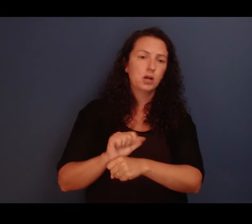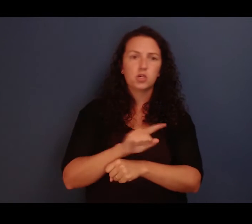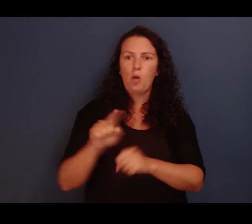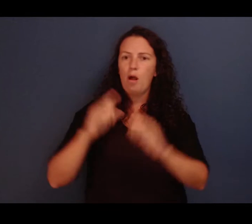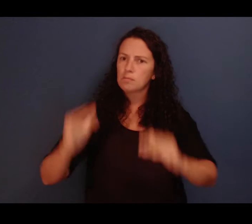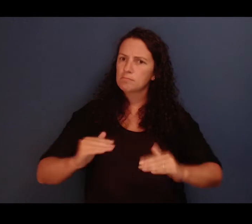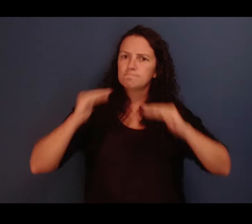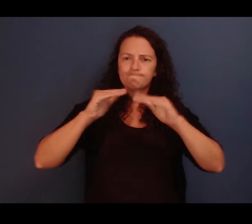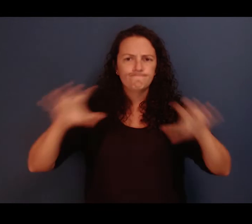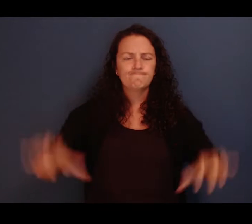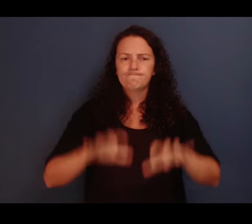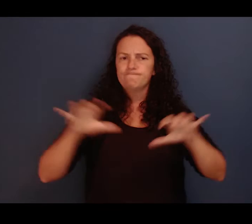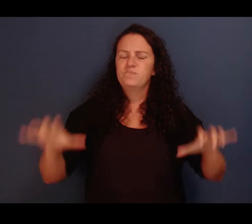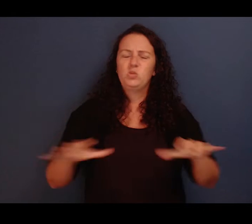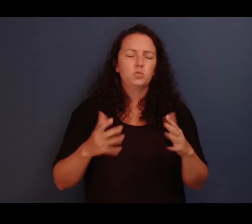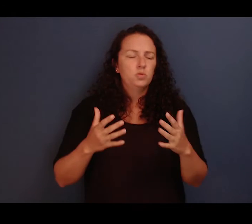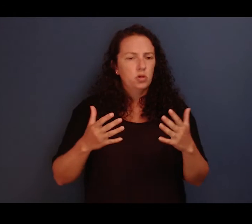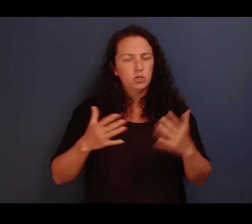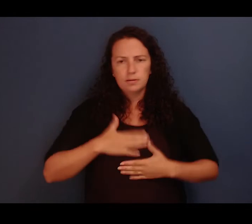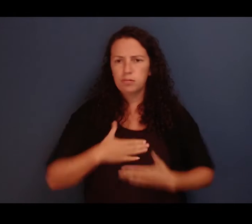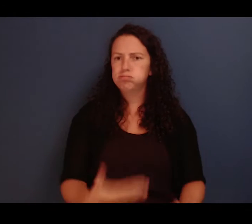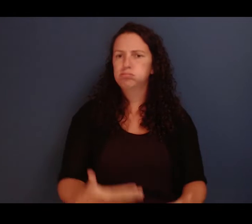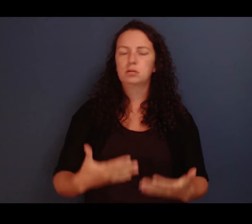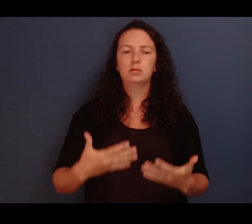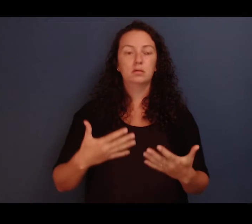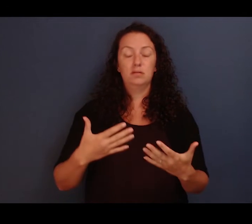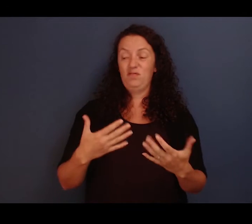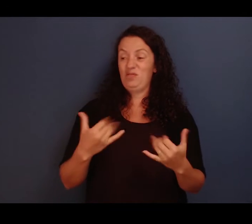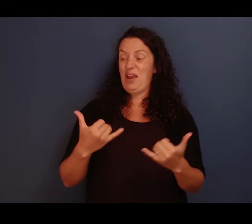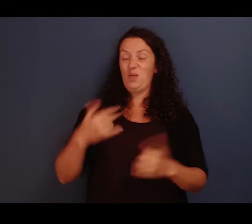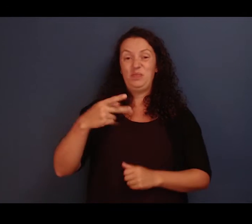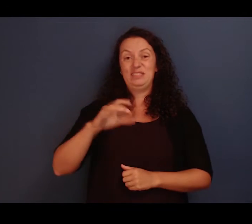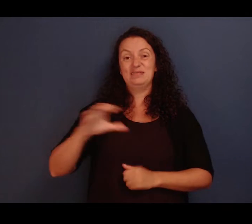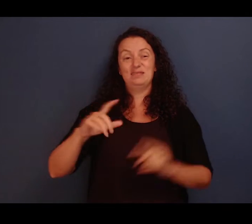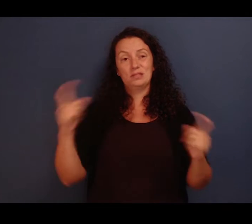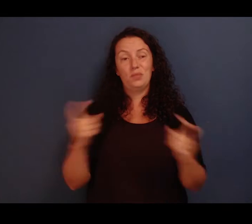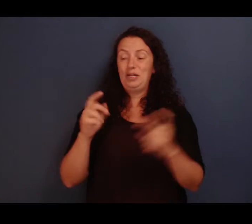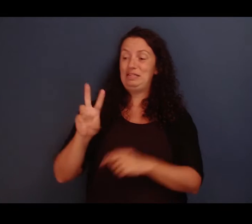mile, your taking so many leaps of faith. In this, PCC’s sixtieth year, I am confident